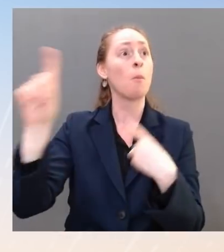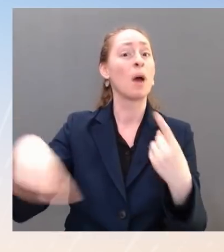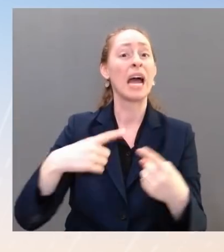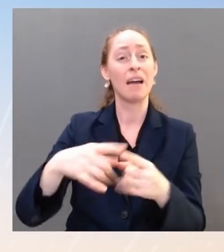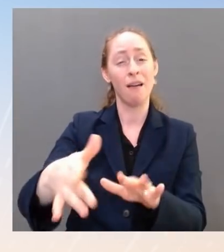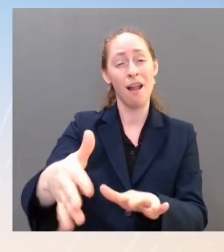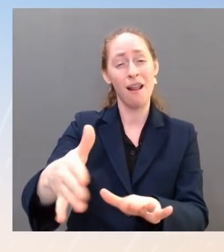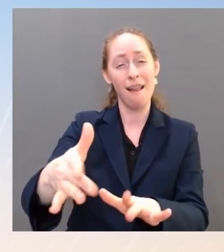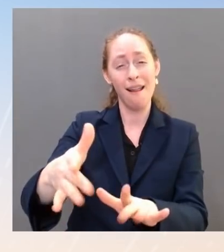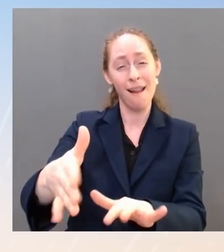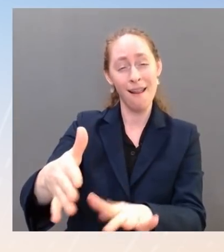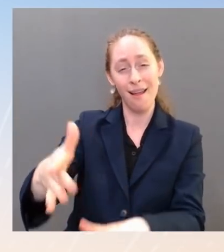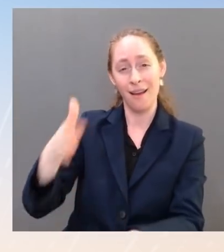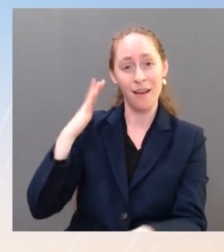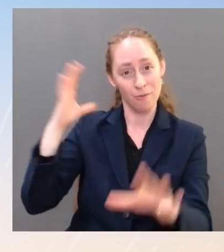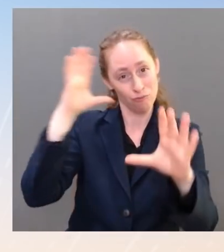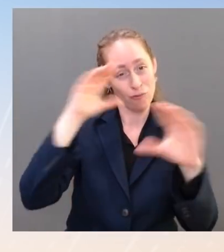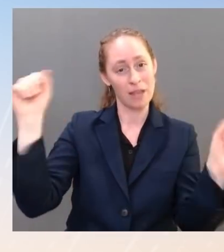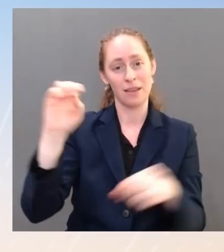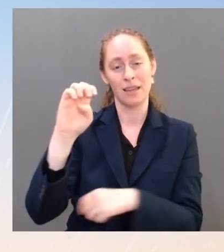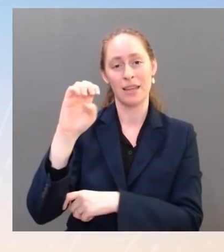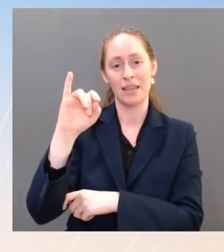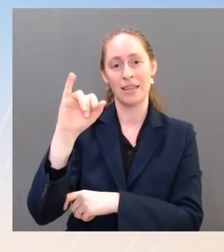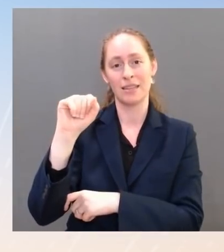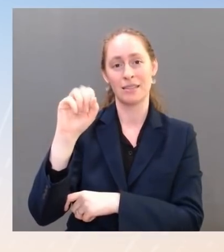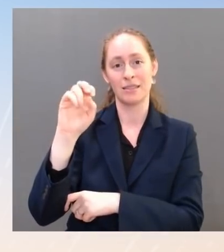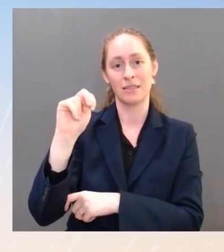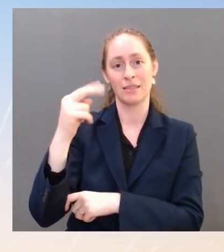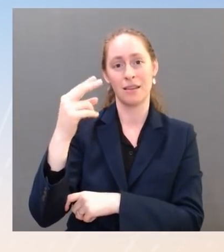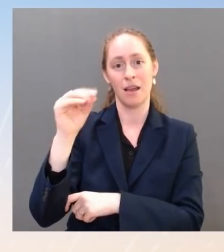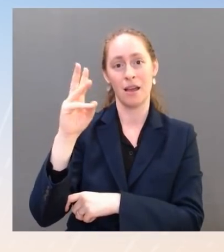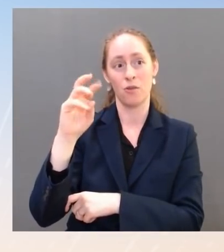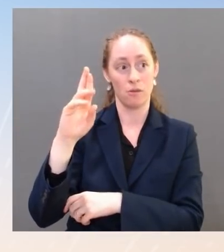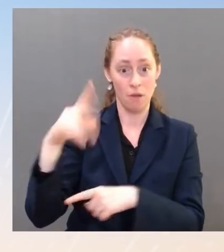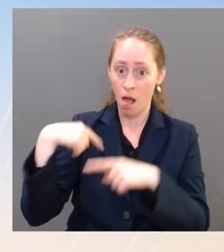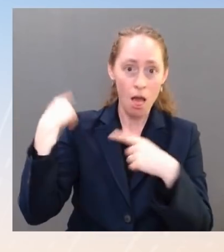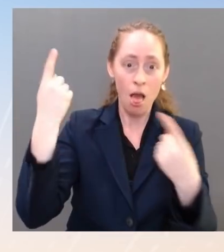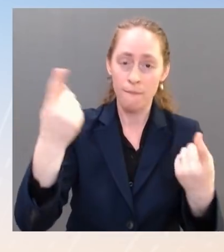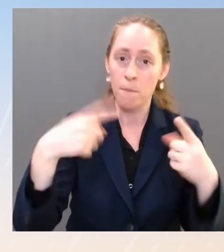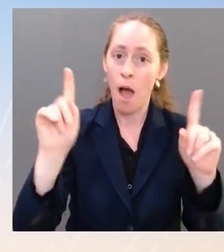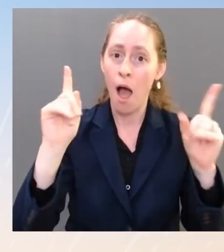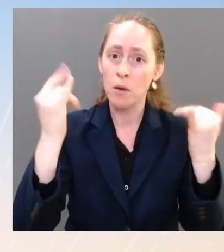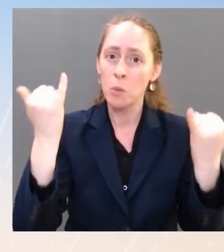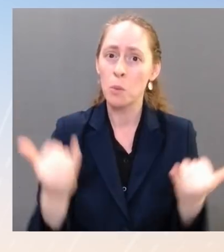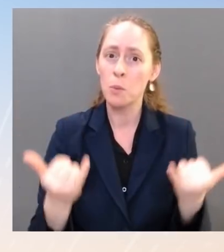All of you know, already, because we've said this many times that governors and mayors are going to build 90% of these projects,